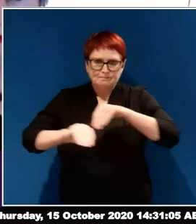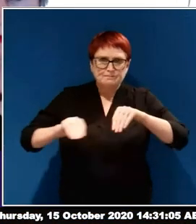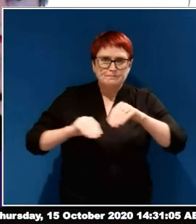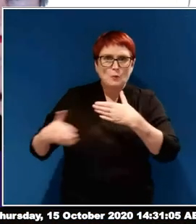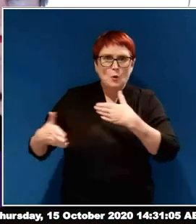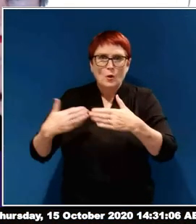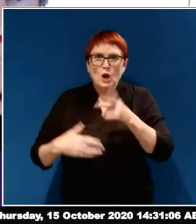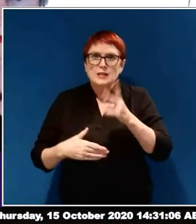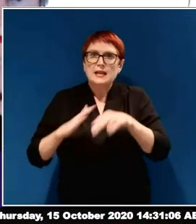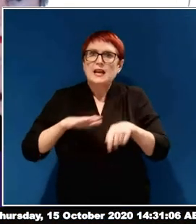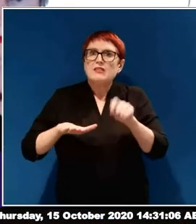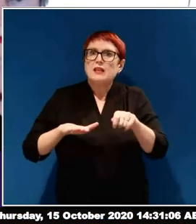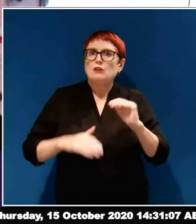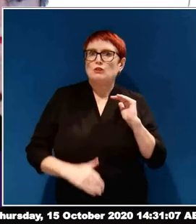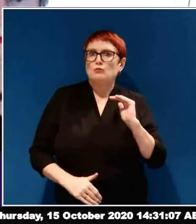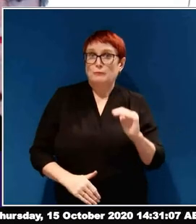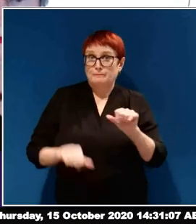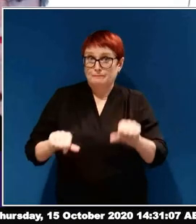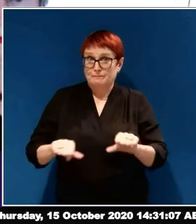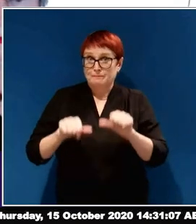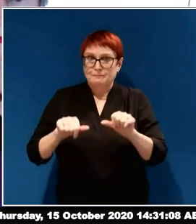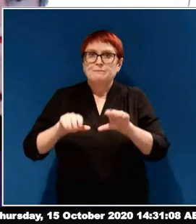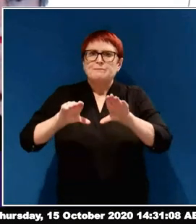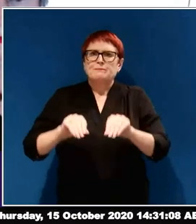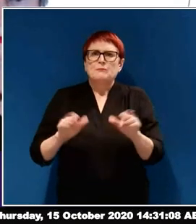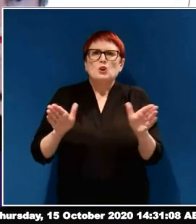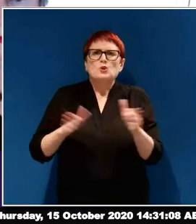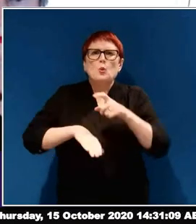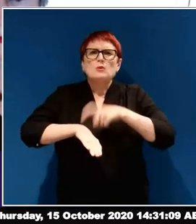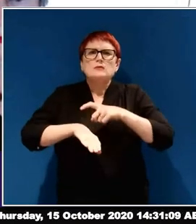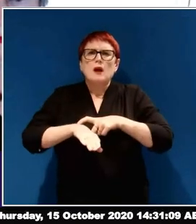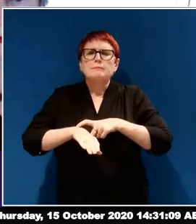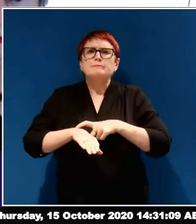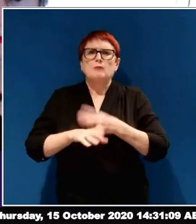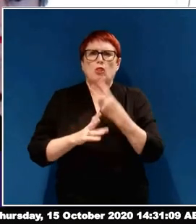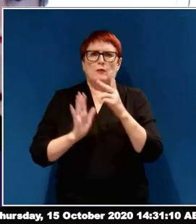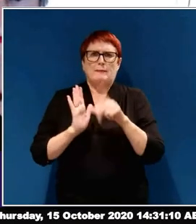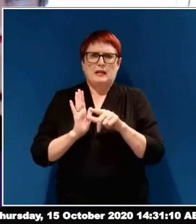We'll adjourn for a short time to allow the changes to take place.